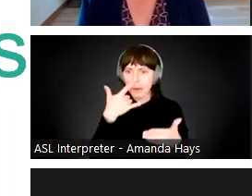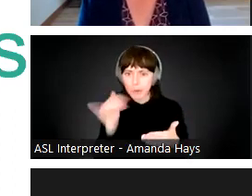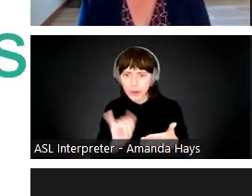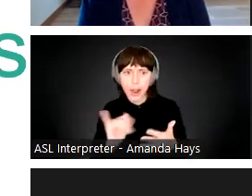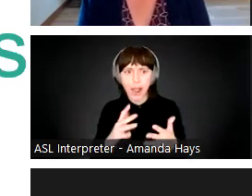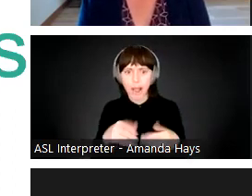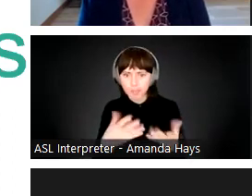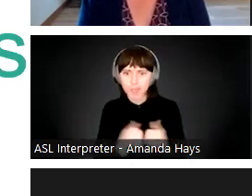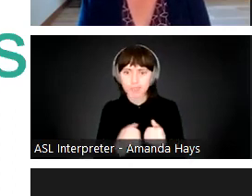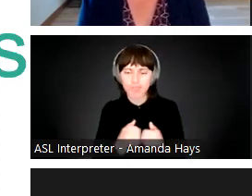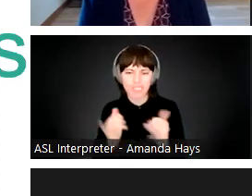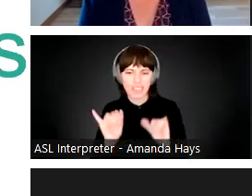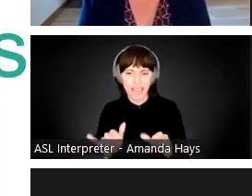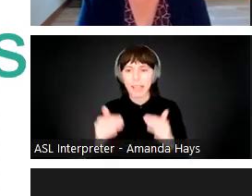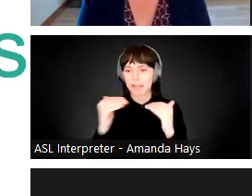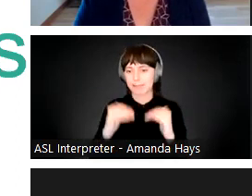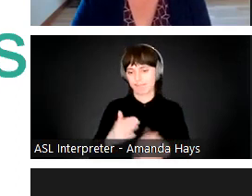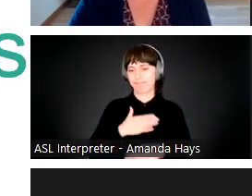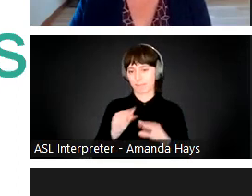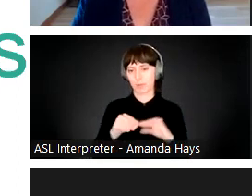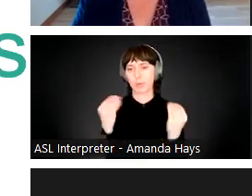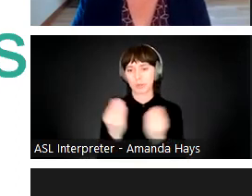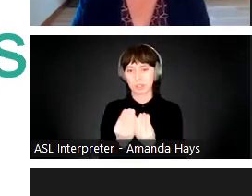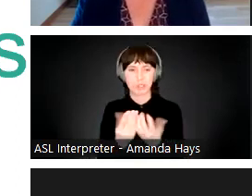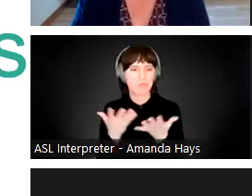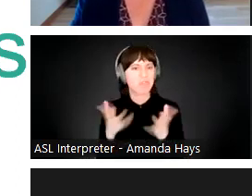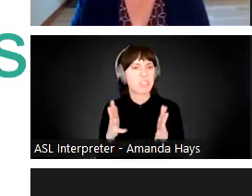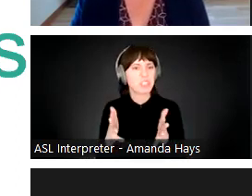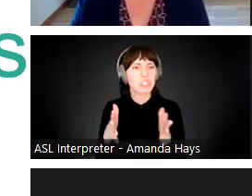I had, so I'll wrap up so we can get to questions.